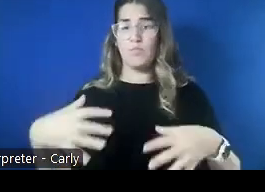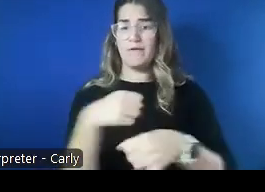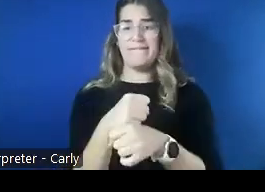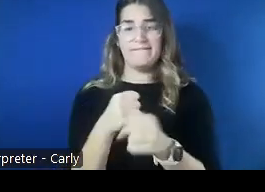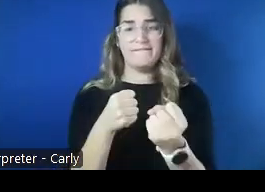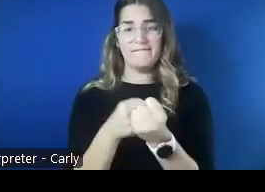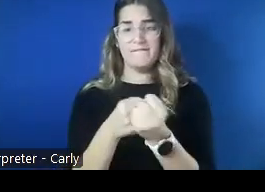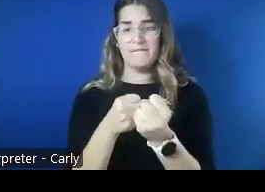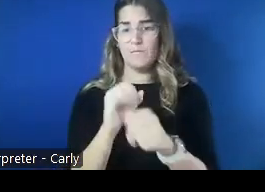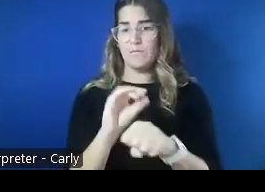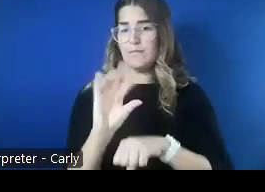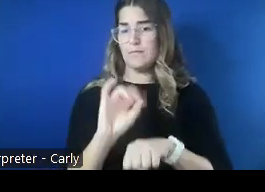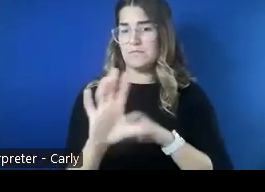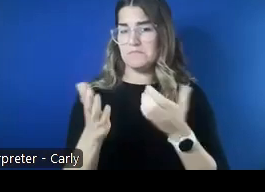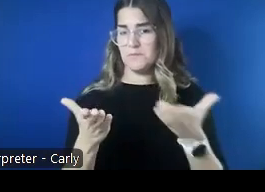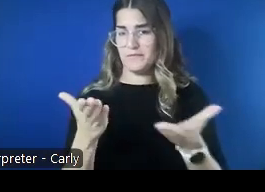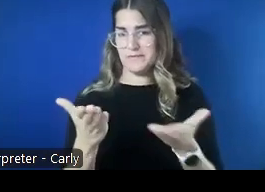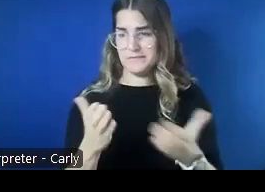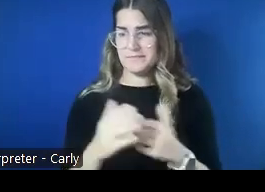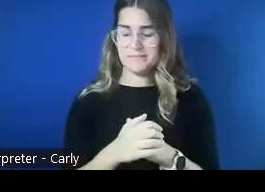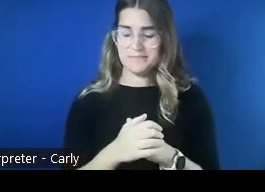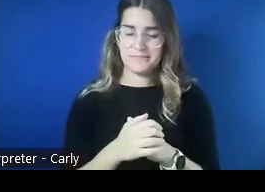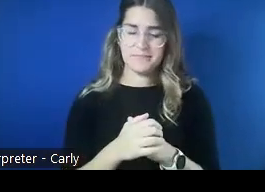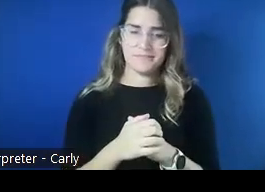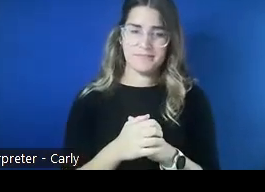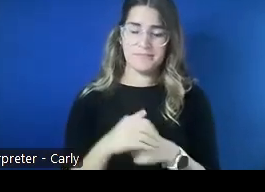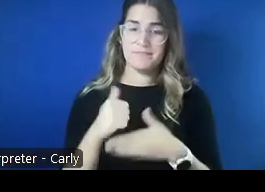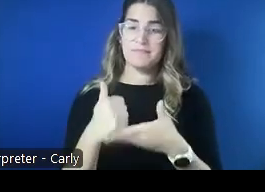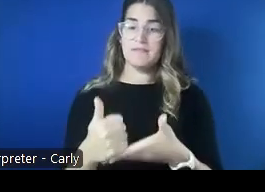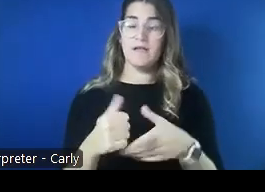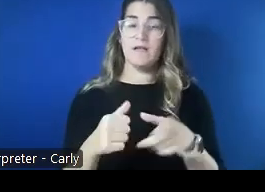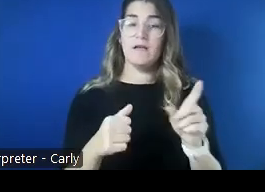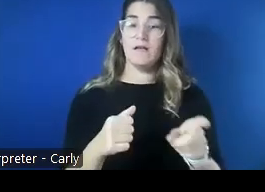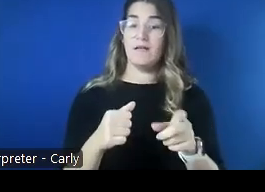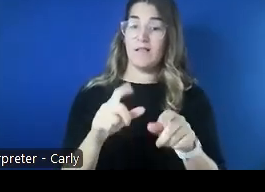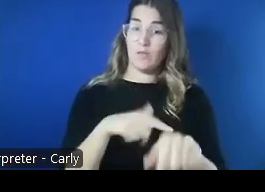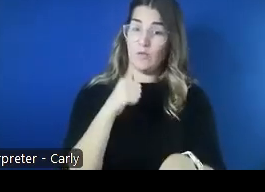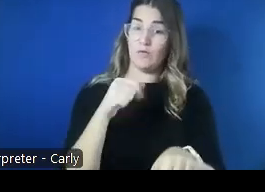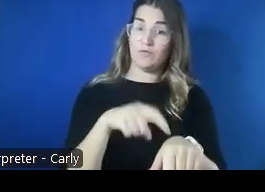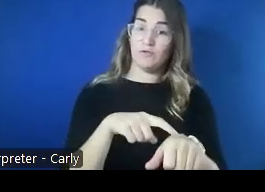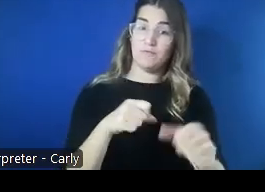Counseling Service um to help either Bridge care to a longer term support or to provide